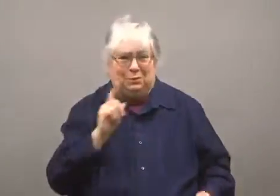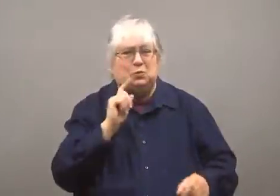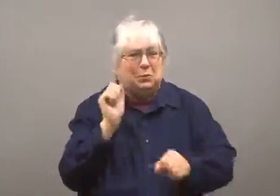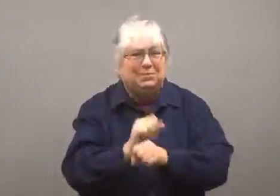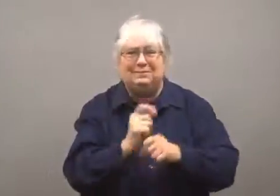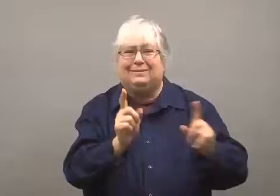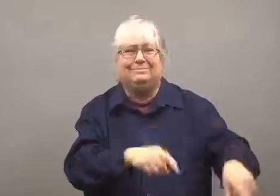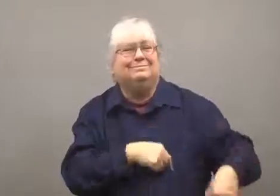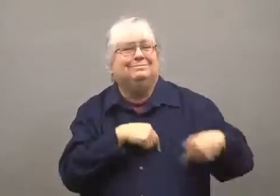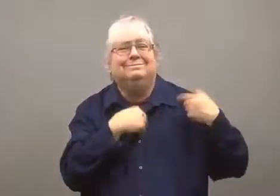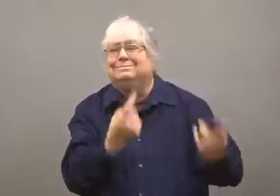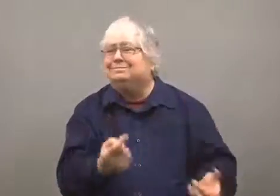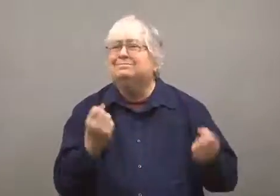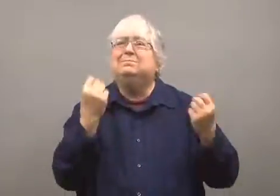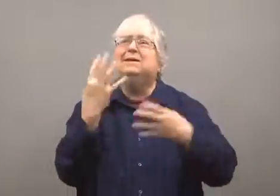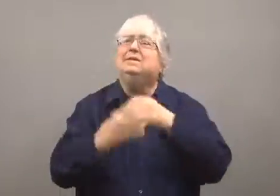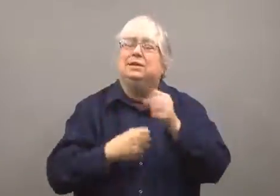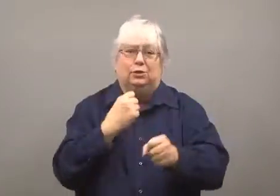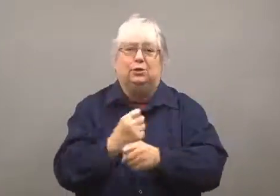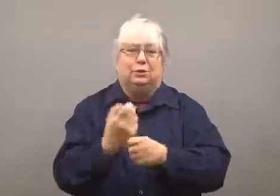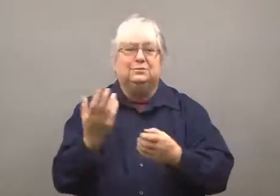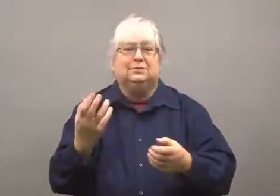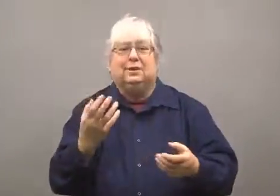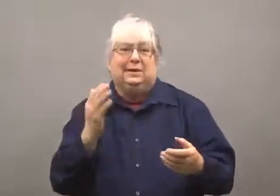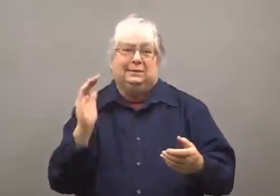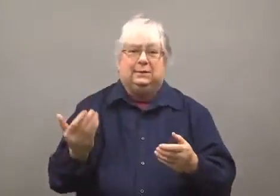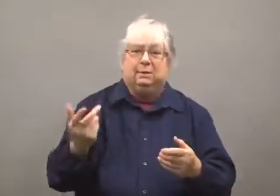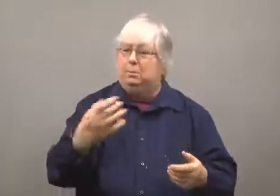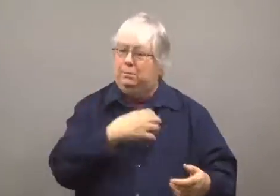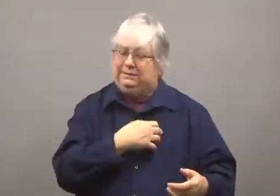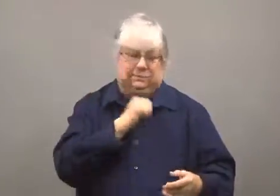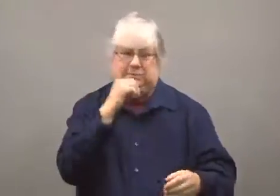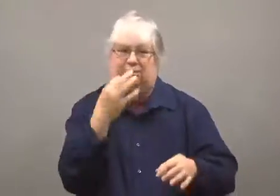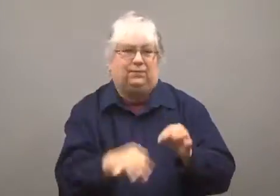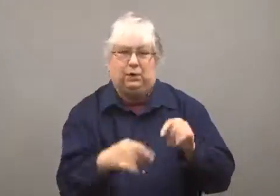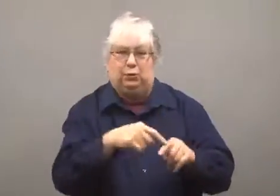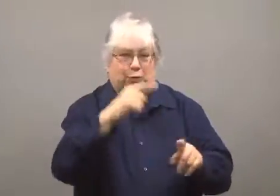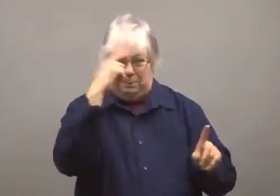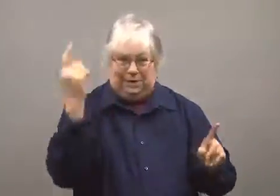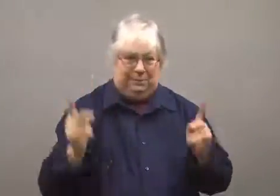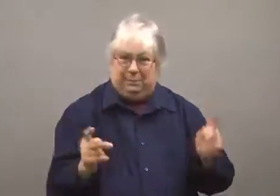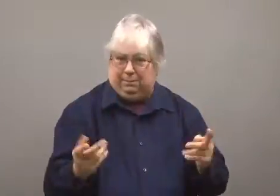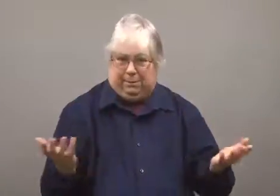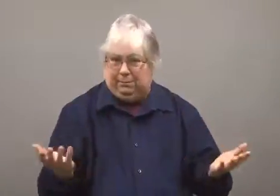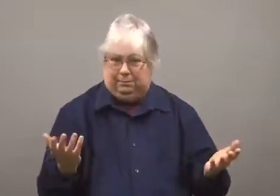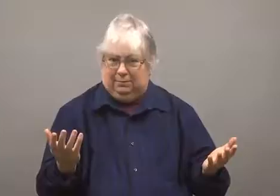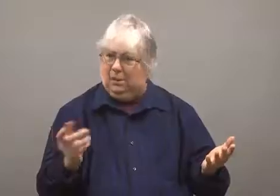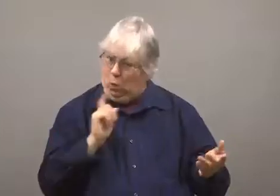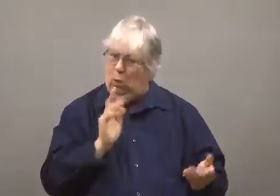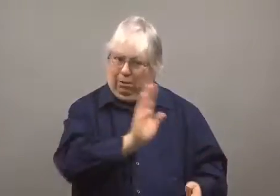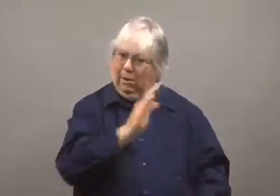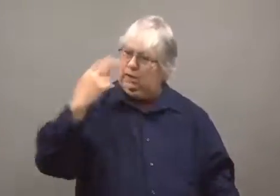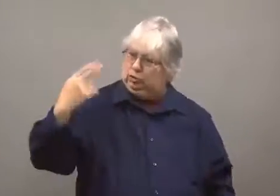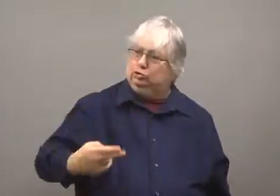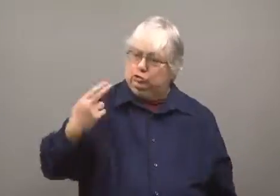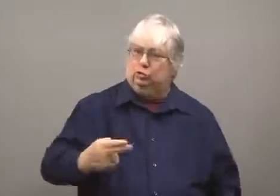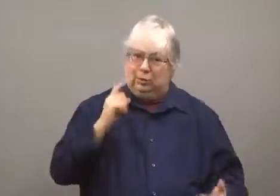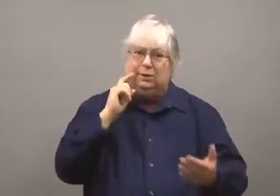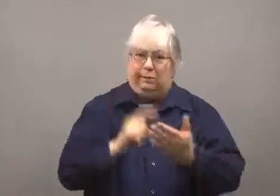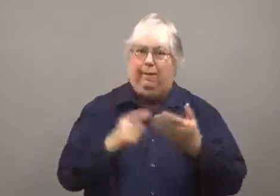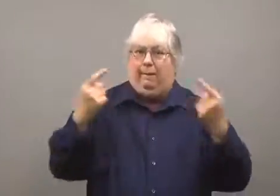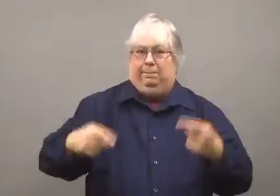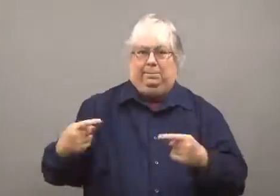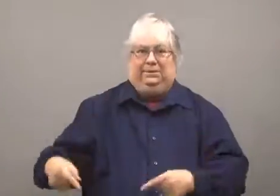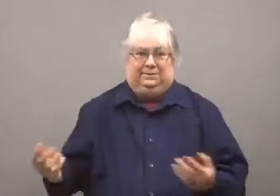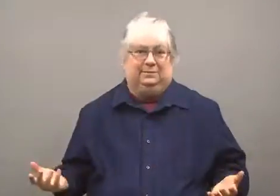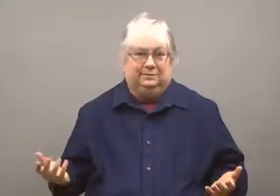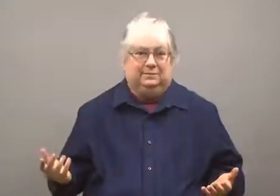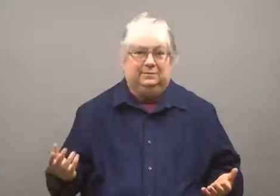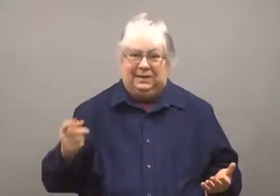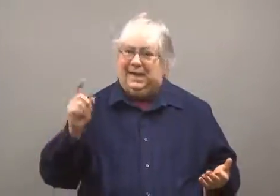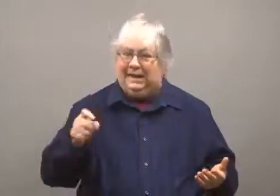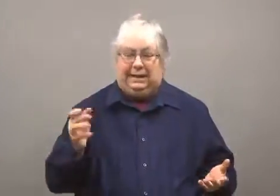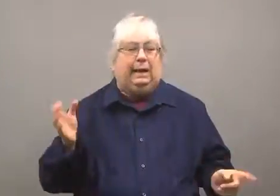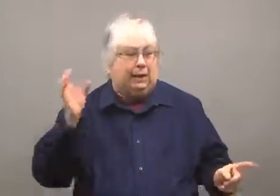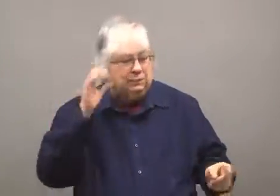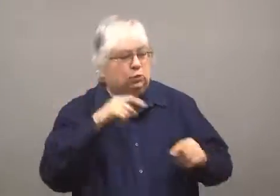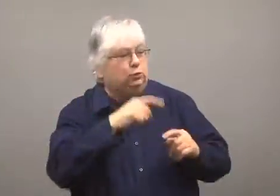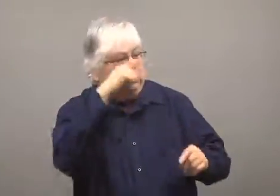Historically, black people have been treated unfairly by law enforcement.